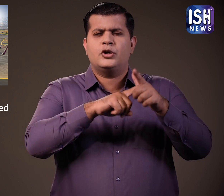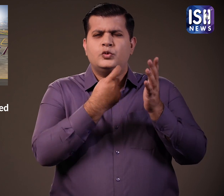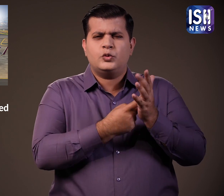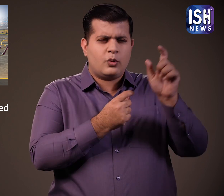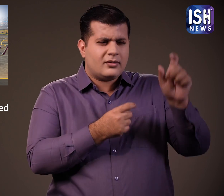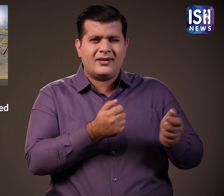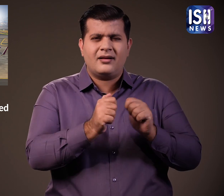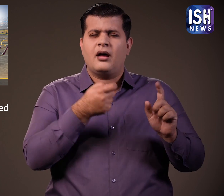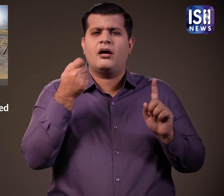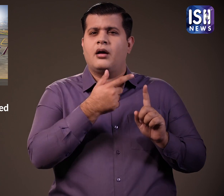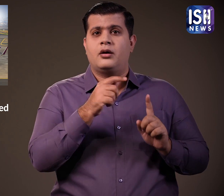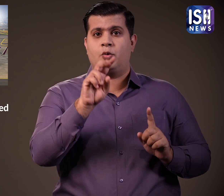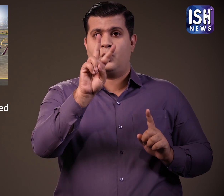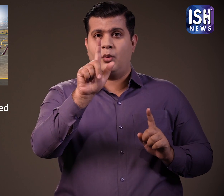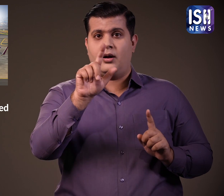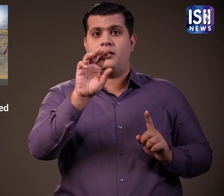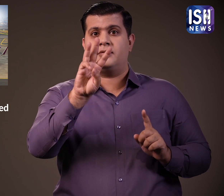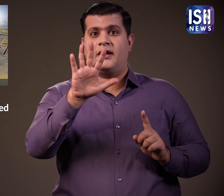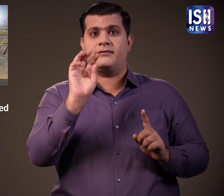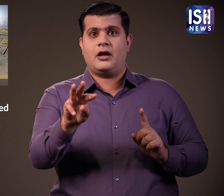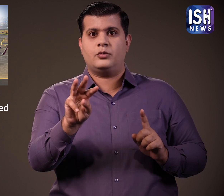According to this, junior co-pilot was paid about Rs 2.35 lakh fixed monthly salary.